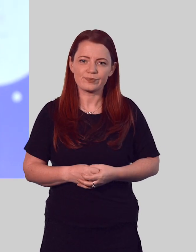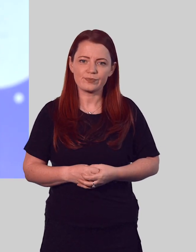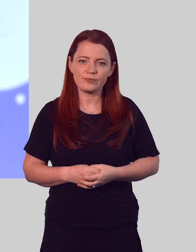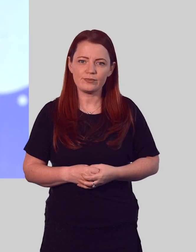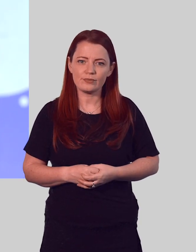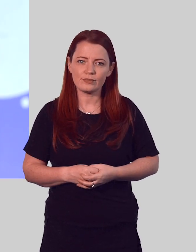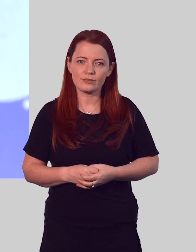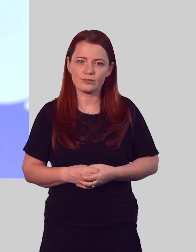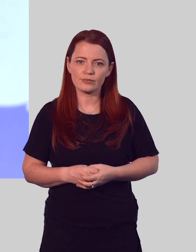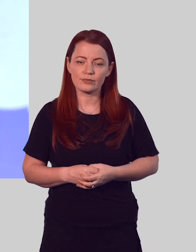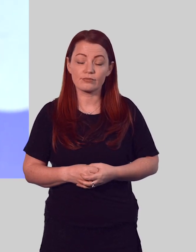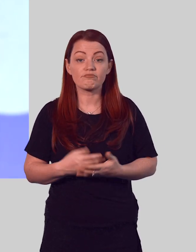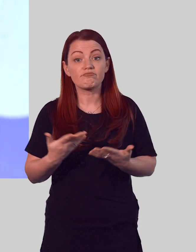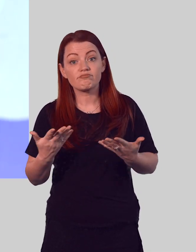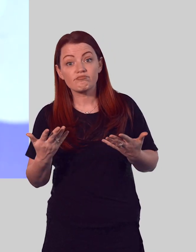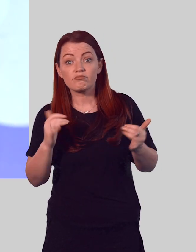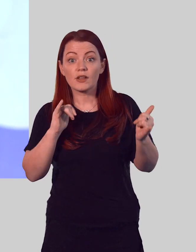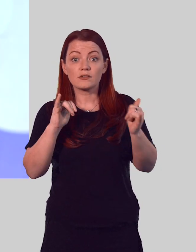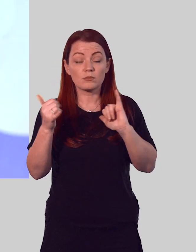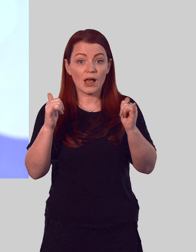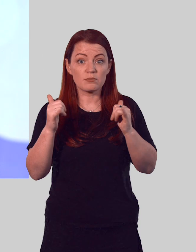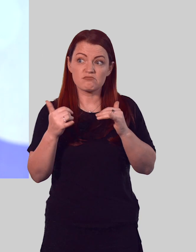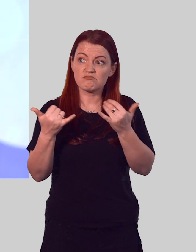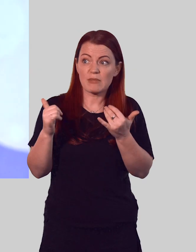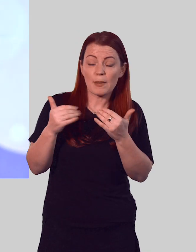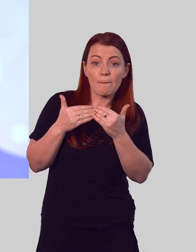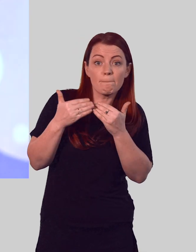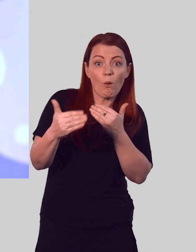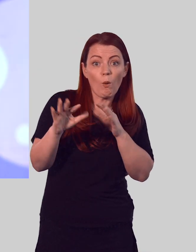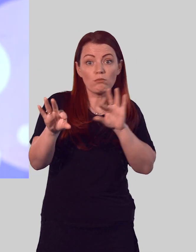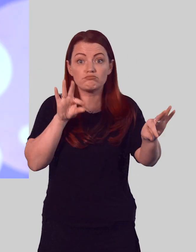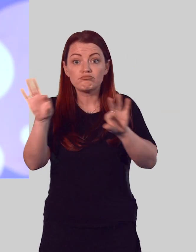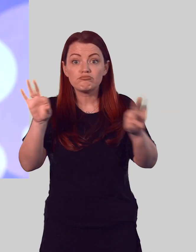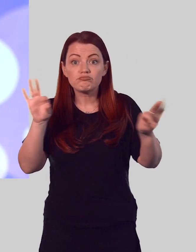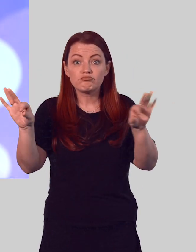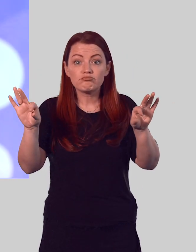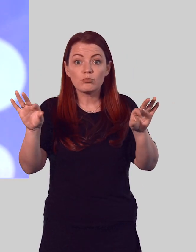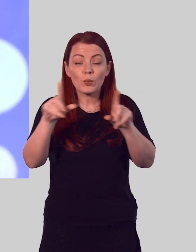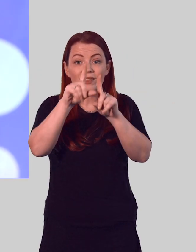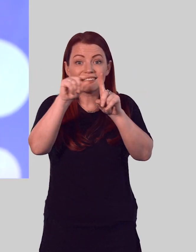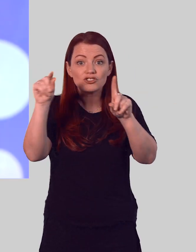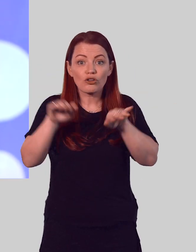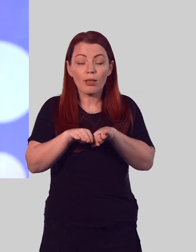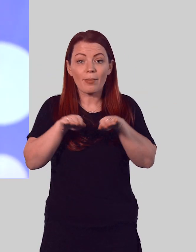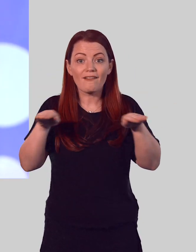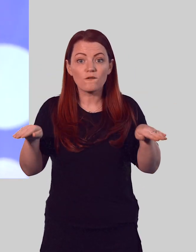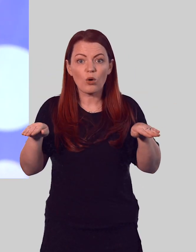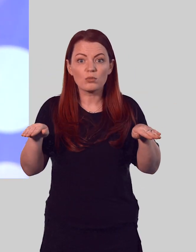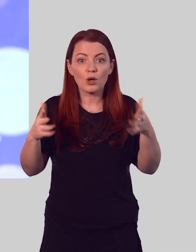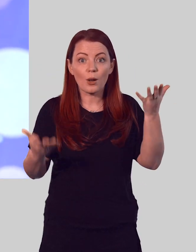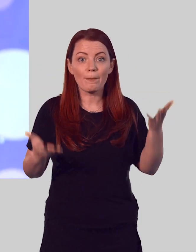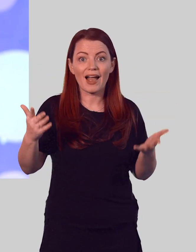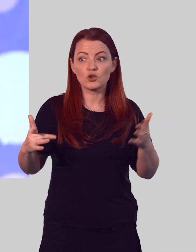In some instances there may be more choices with digital platforms than with a live participatory theatre piece in a specific